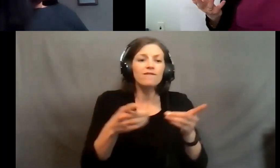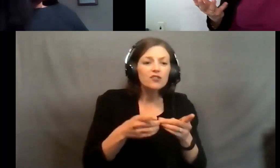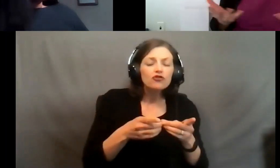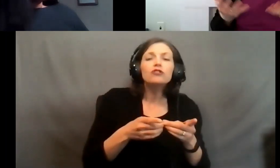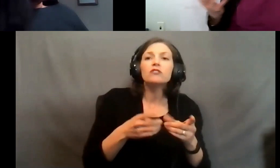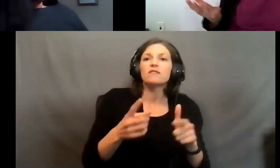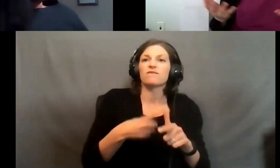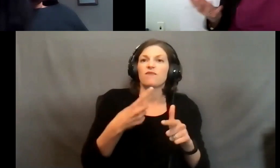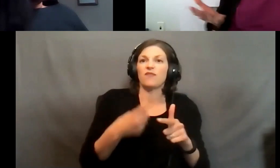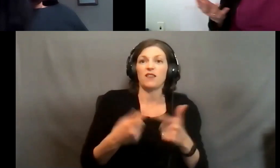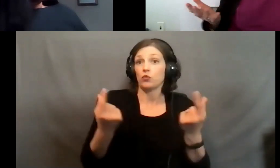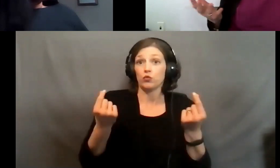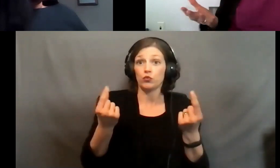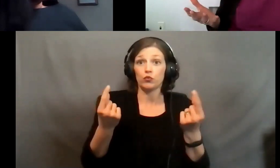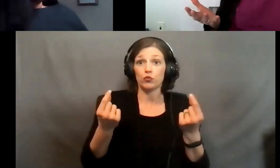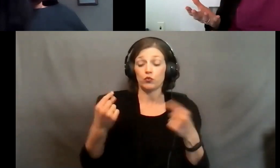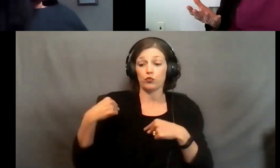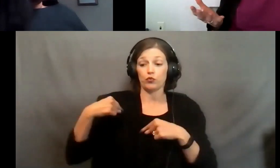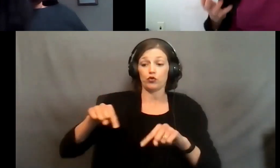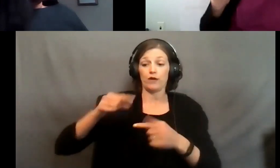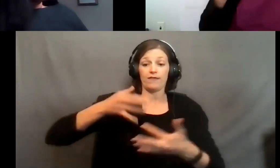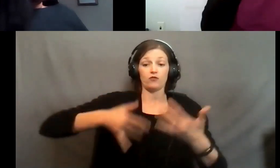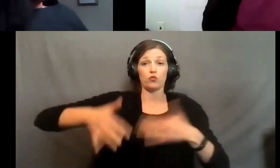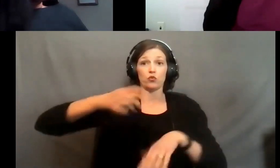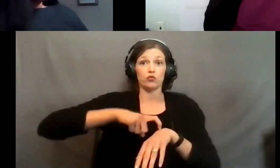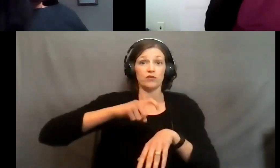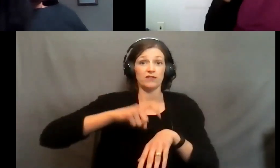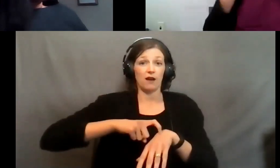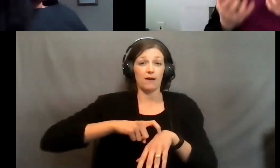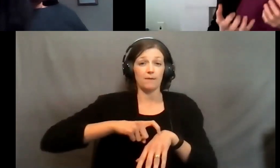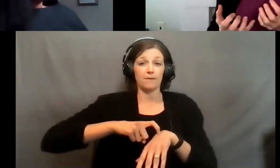what will happen during the social time 13:14:13 is you're going to essentially see a